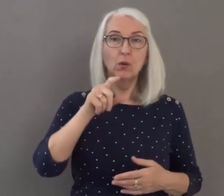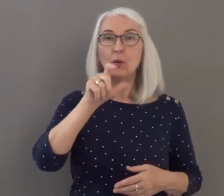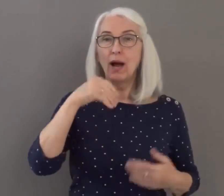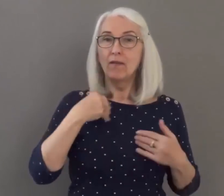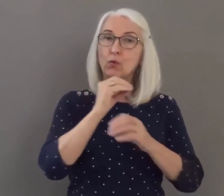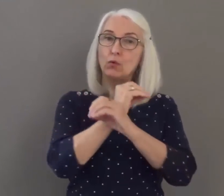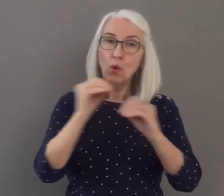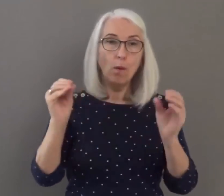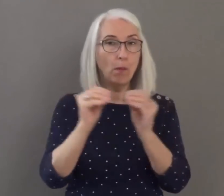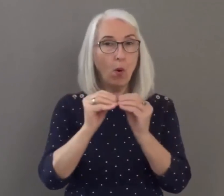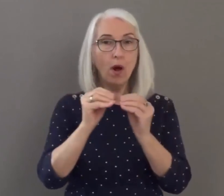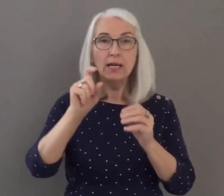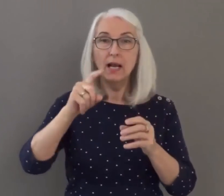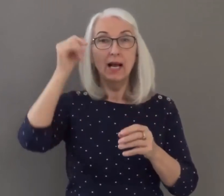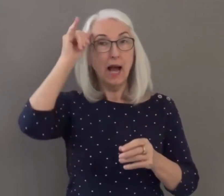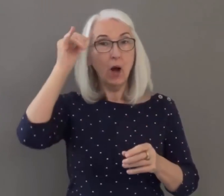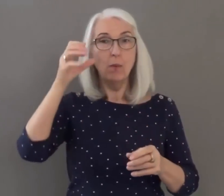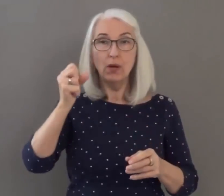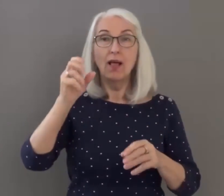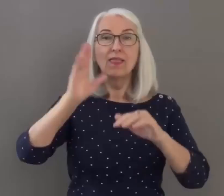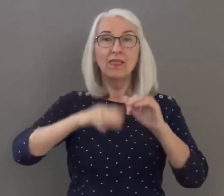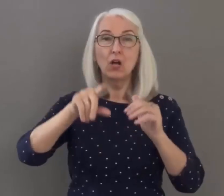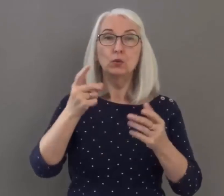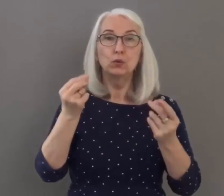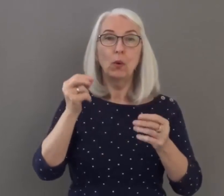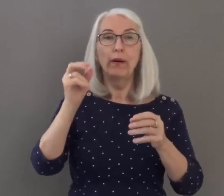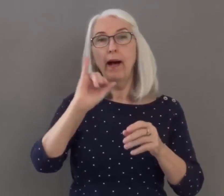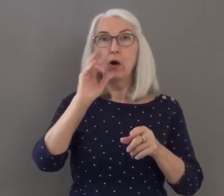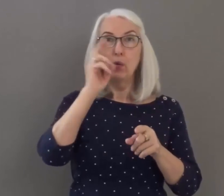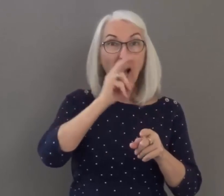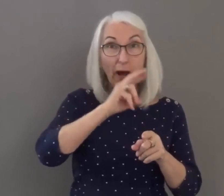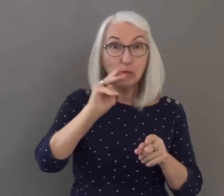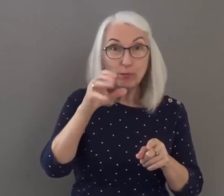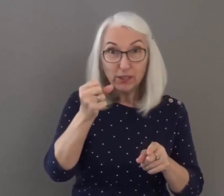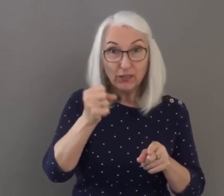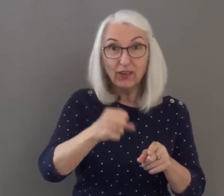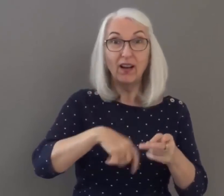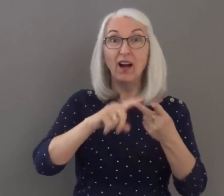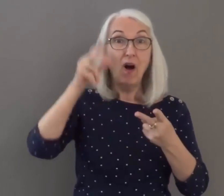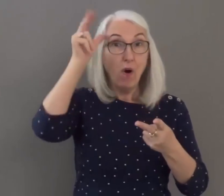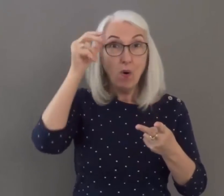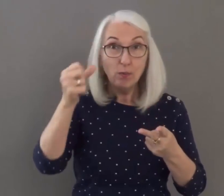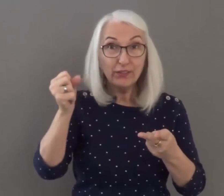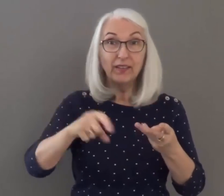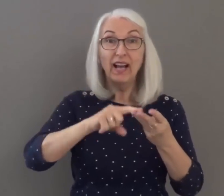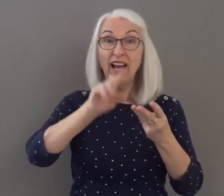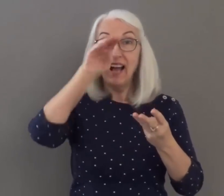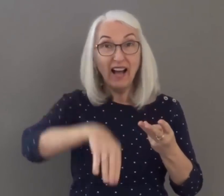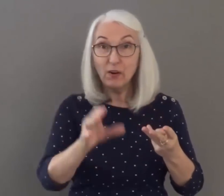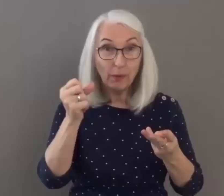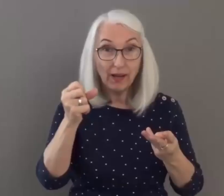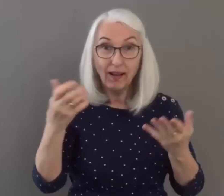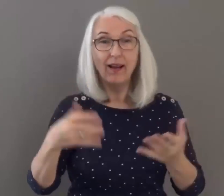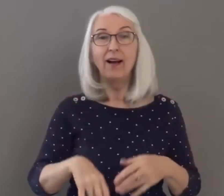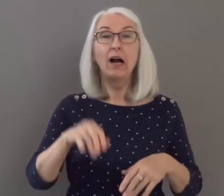You have no more need of cow’s milk than you do rats milk, horses milk or elephant’s milk.